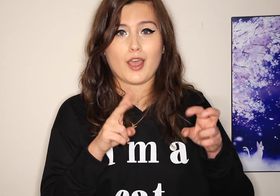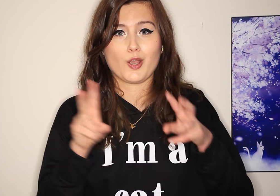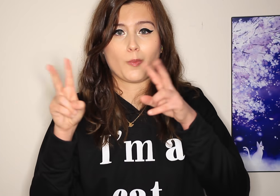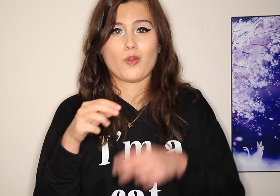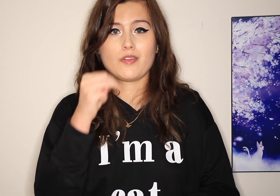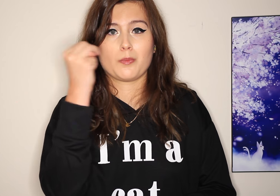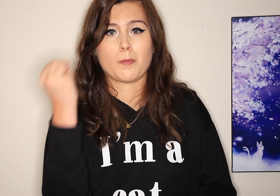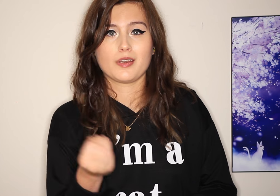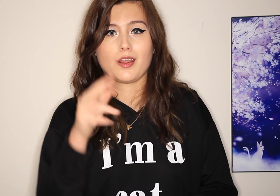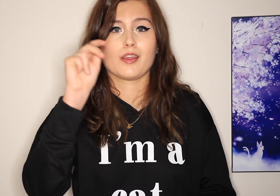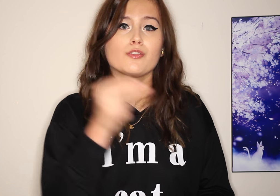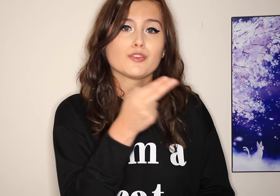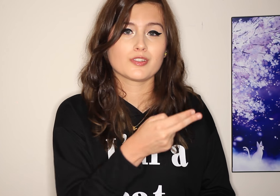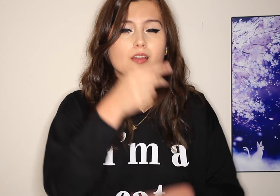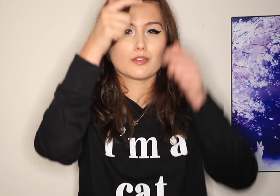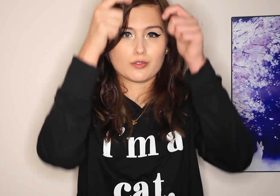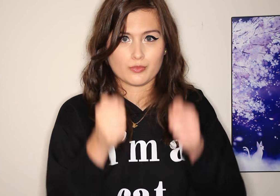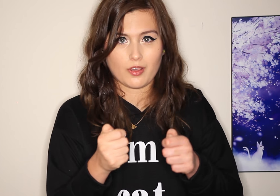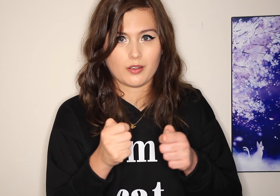I upload every Monday and Thursday, so be sure to subscribe.